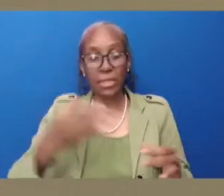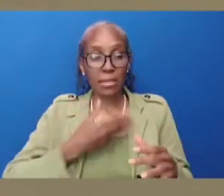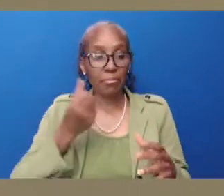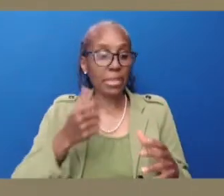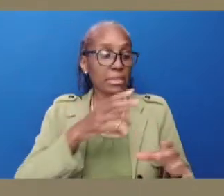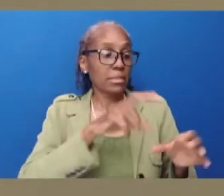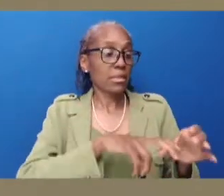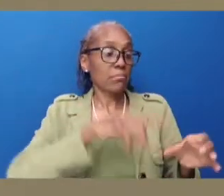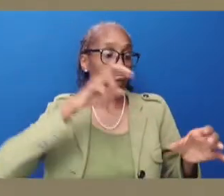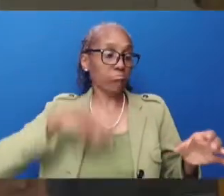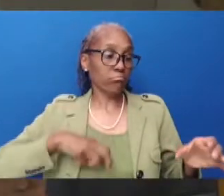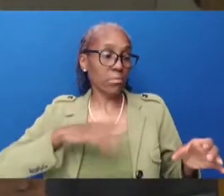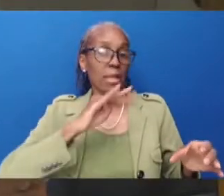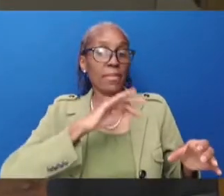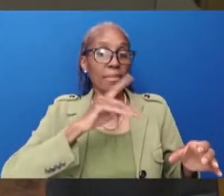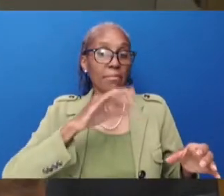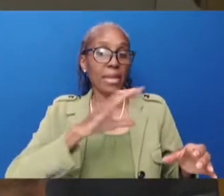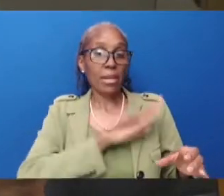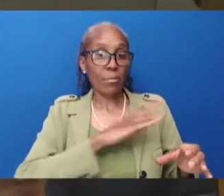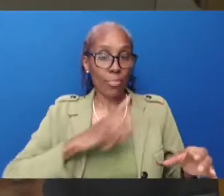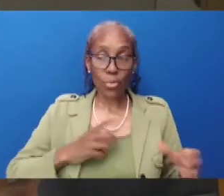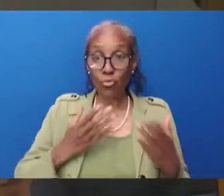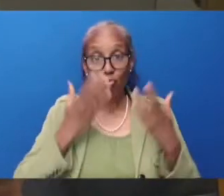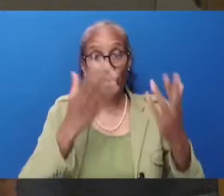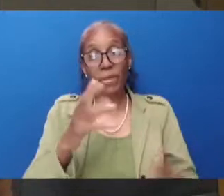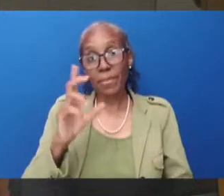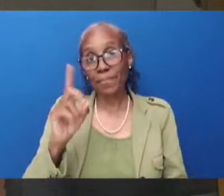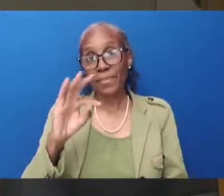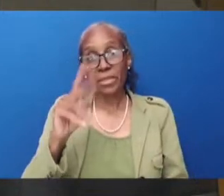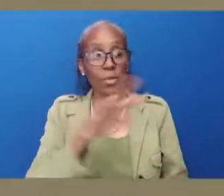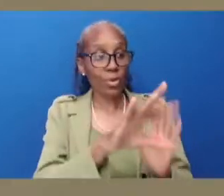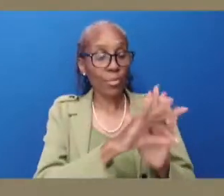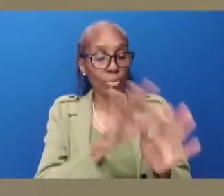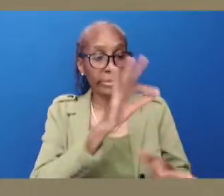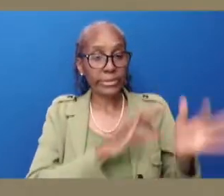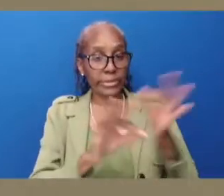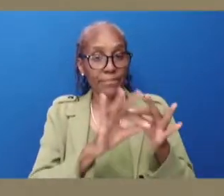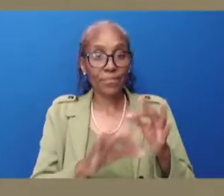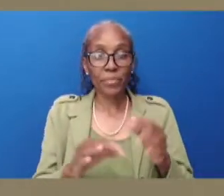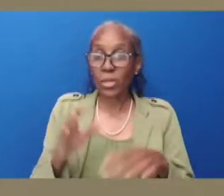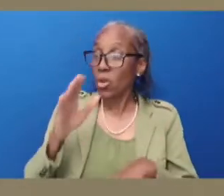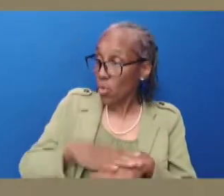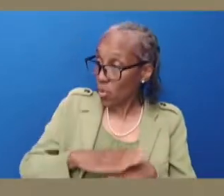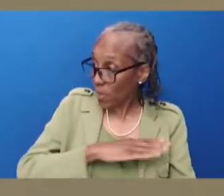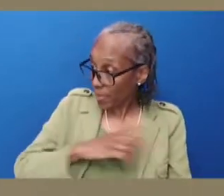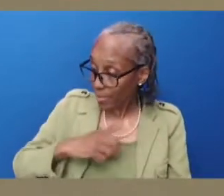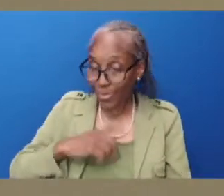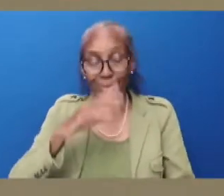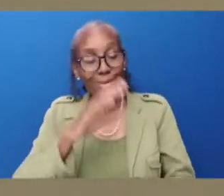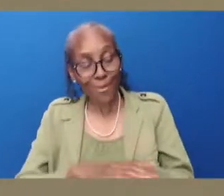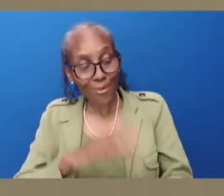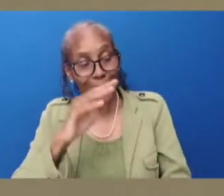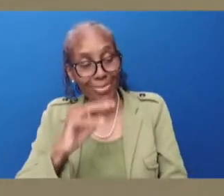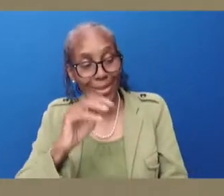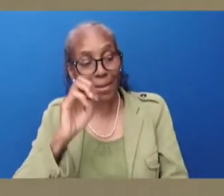COUNTY MANAGER, HE DECIDED THAT